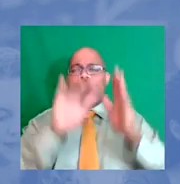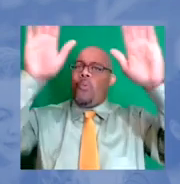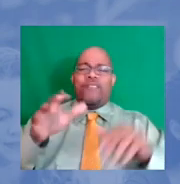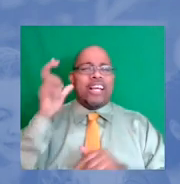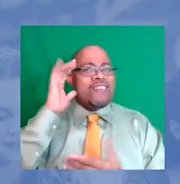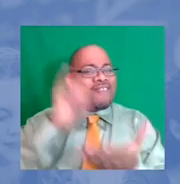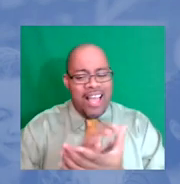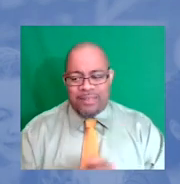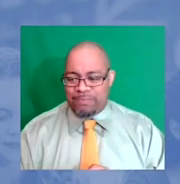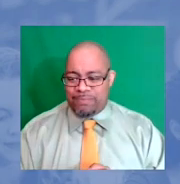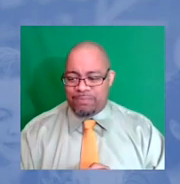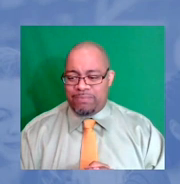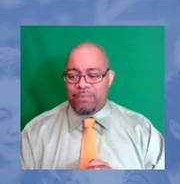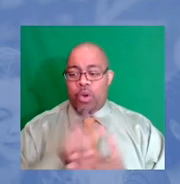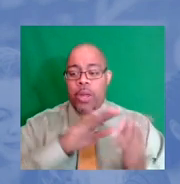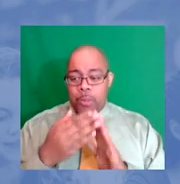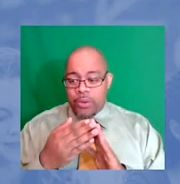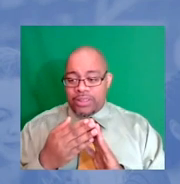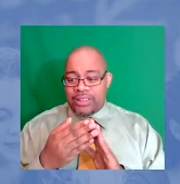YOUR COMMUNITY MUST JUST KNOW WHAT A TREASURE YOU ARE.